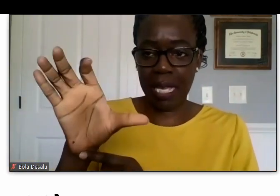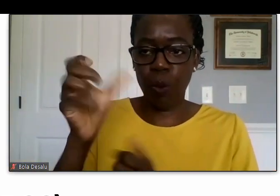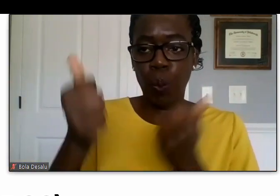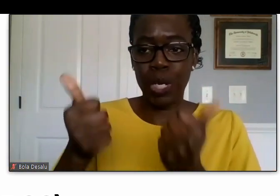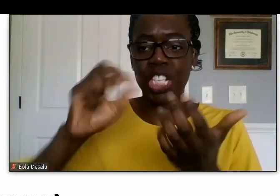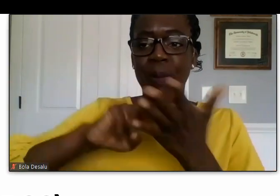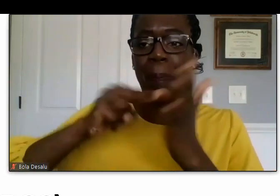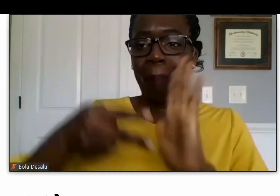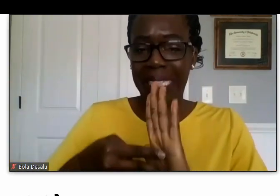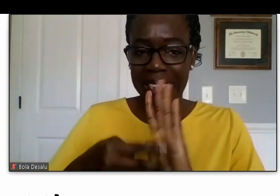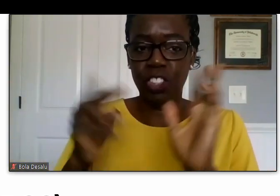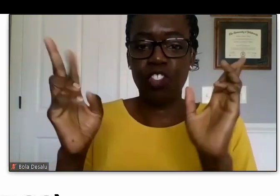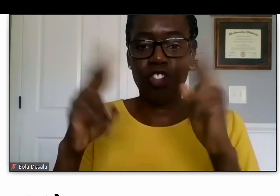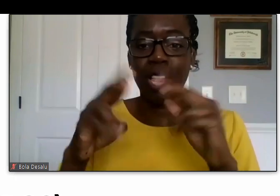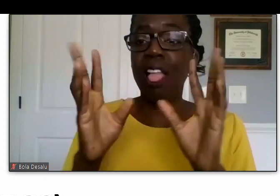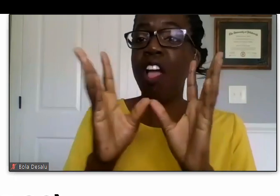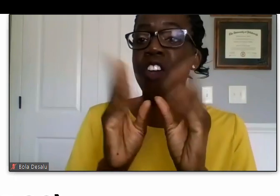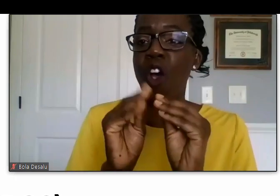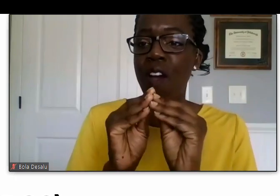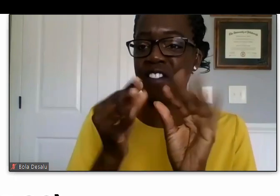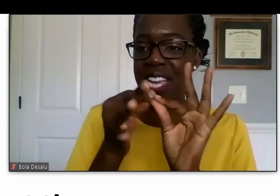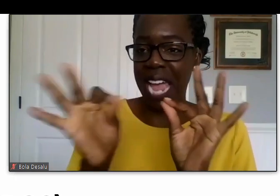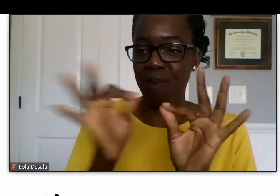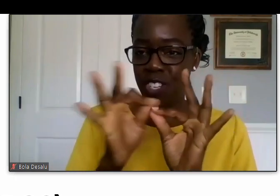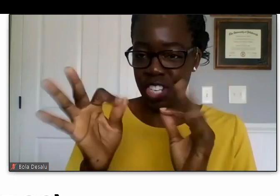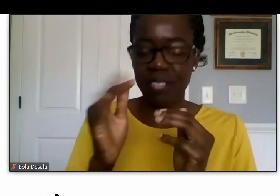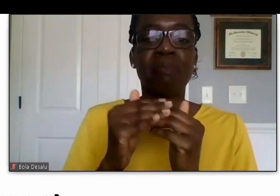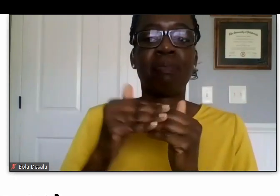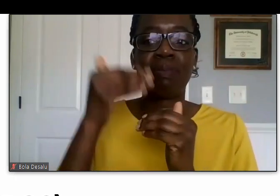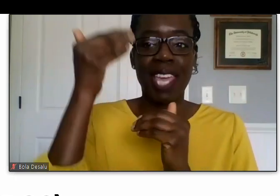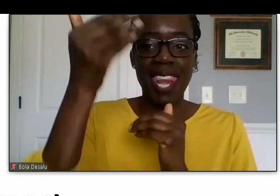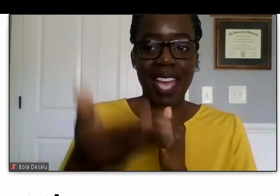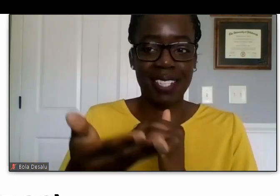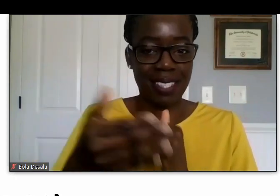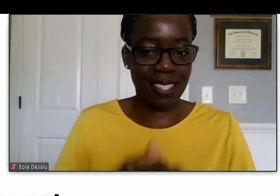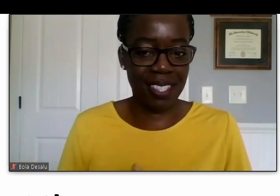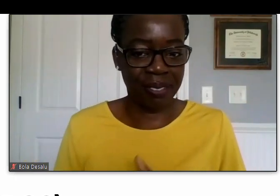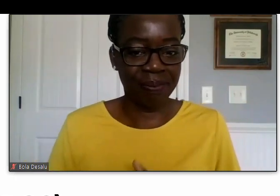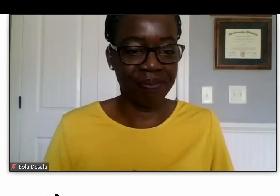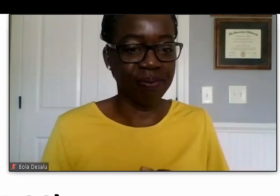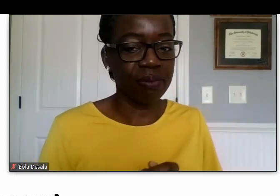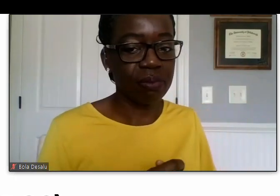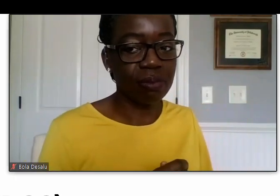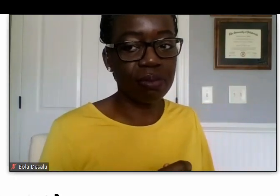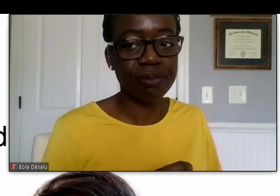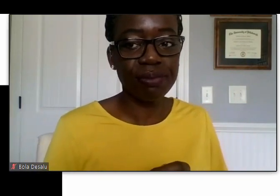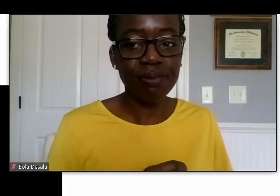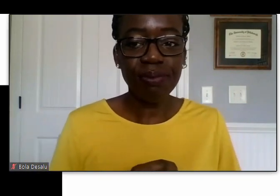We call it RCC - Relay Conference Captioning. Next Slide.